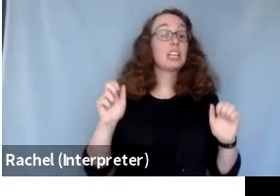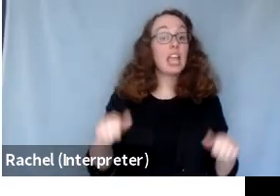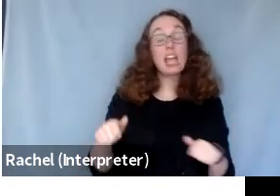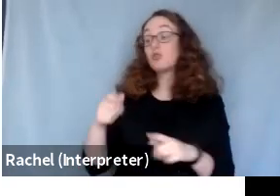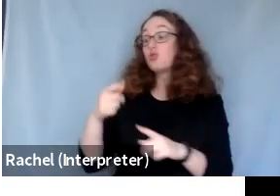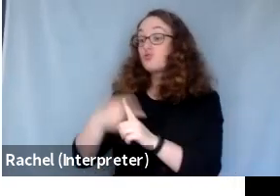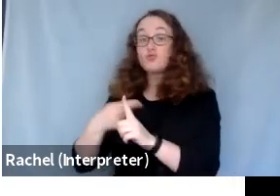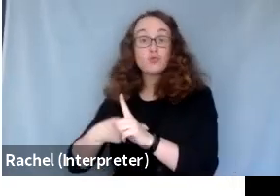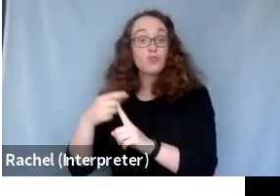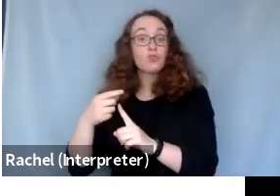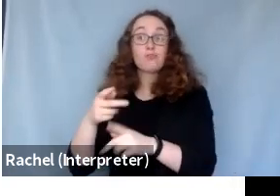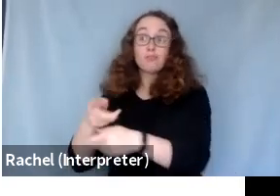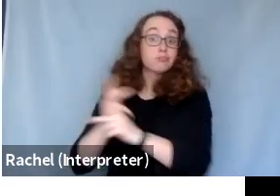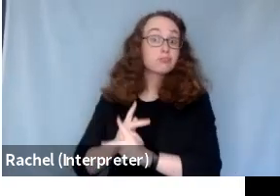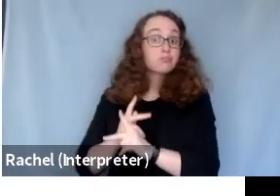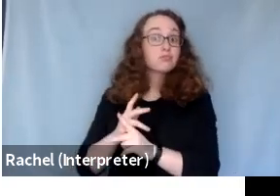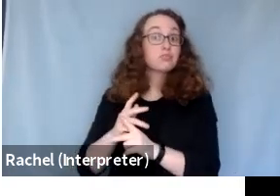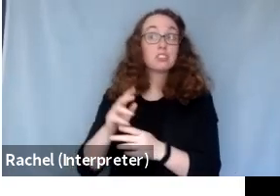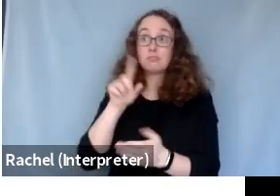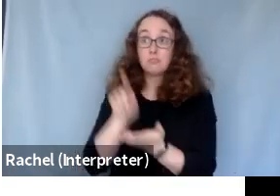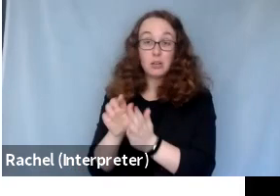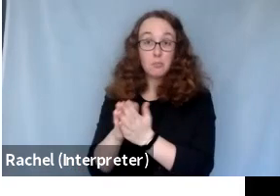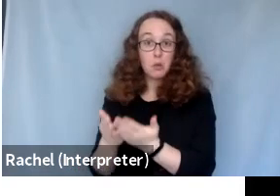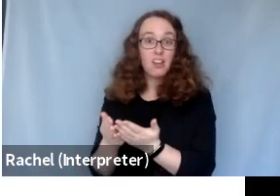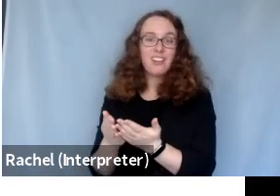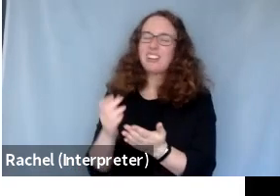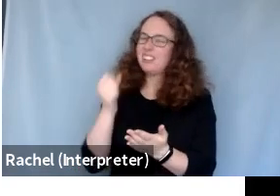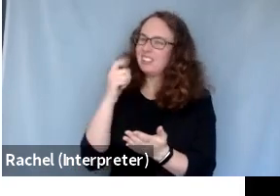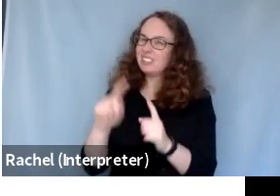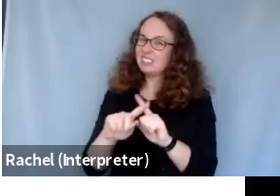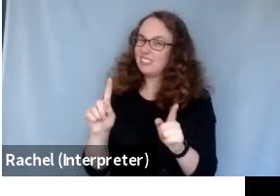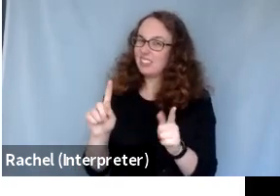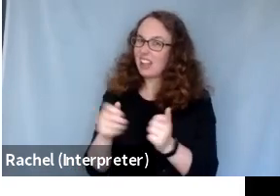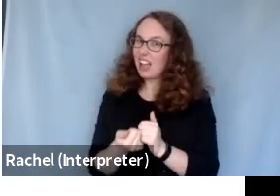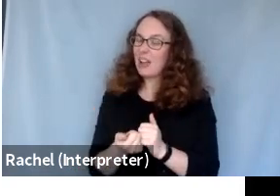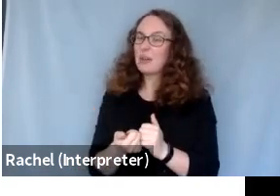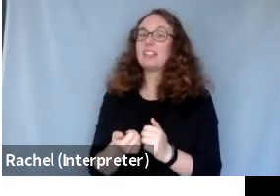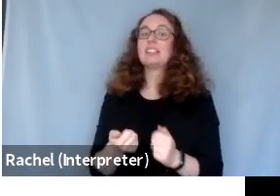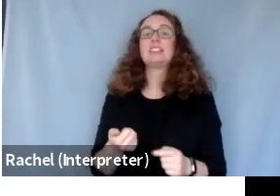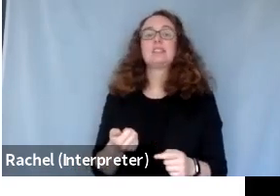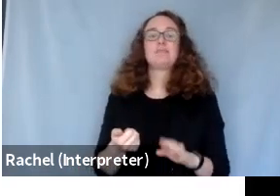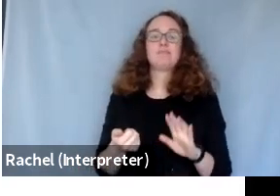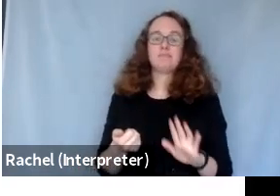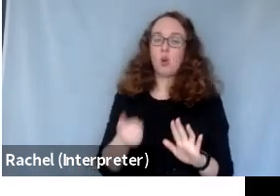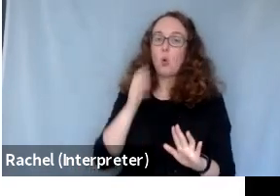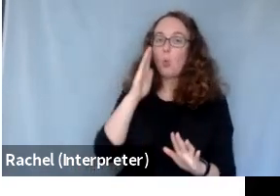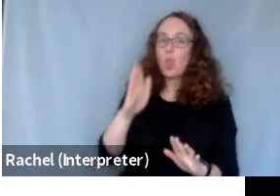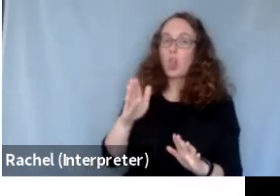for the semester. Now the only difference is, is one you do have to return it, and you will get reminder emails when due dates are there,